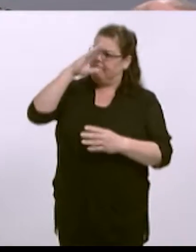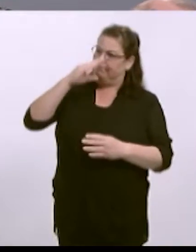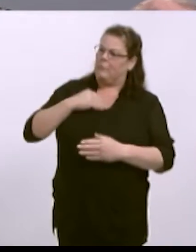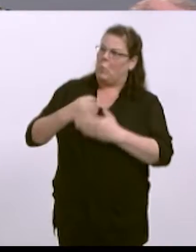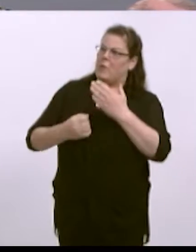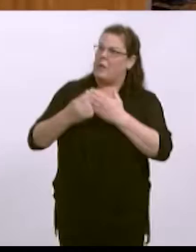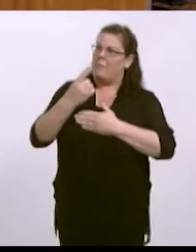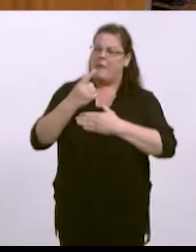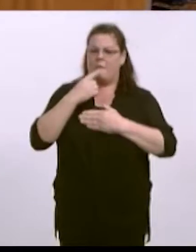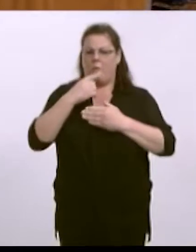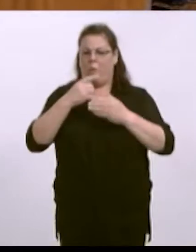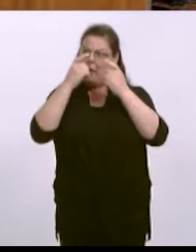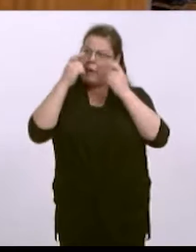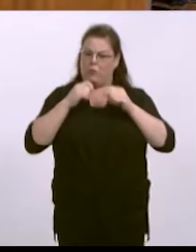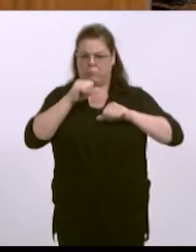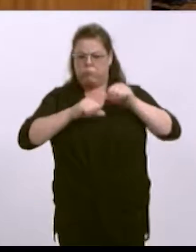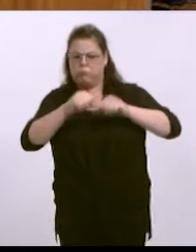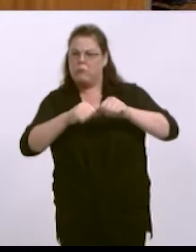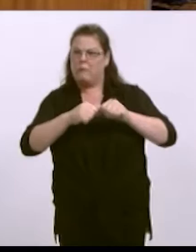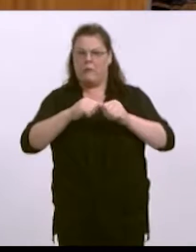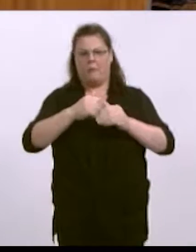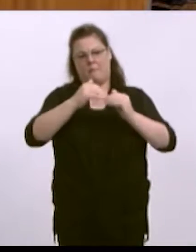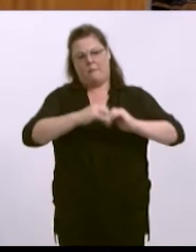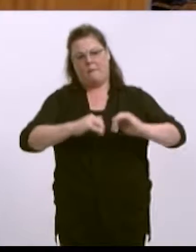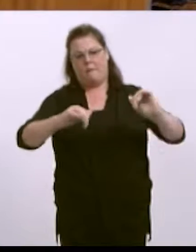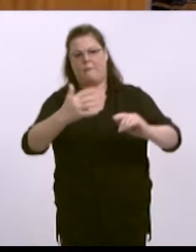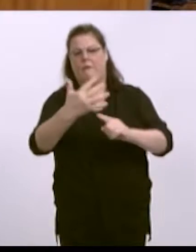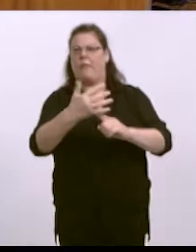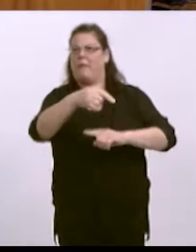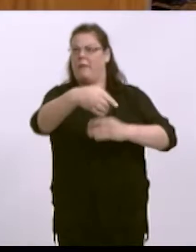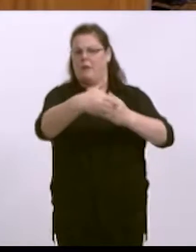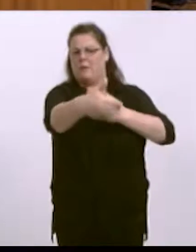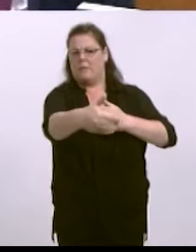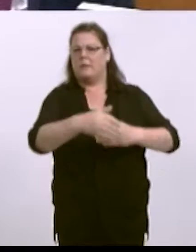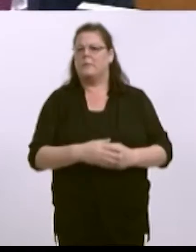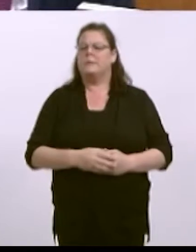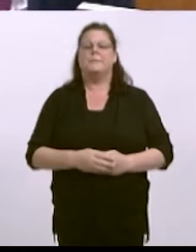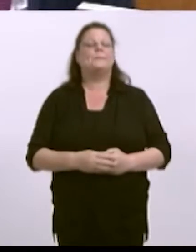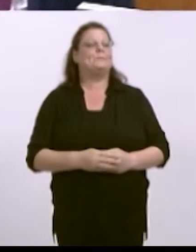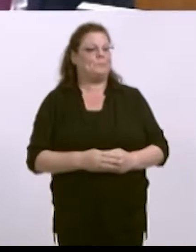ar gyfer y Pumed Cynulliad? OAQ(5)0215(FM) Carwyn Jones: Yes. I announced the first annual